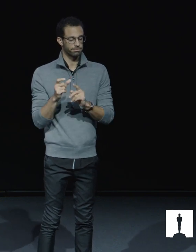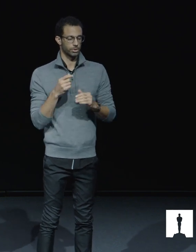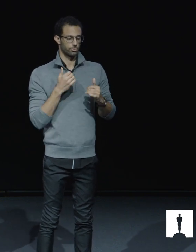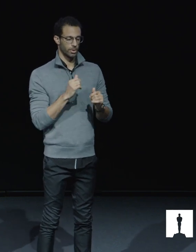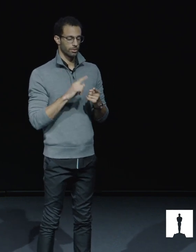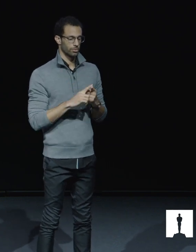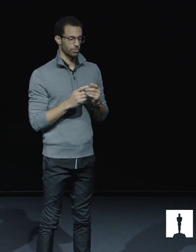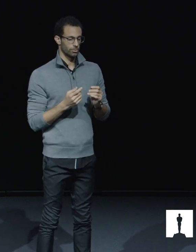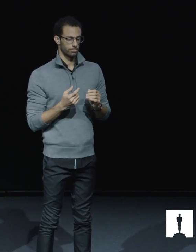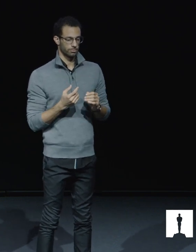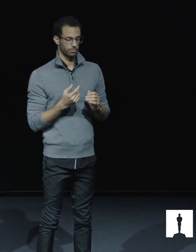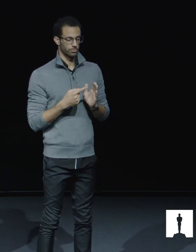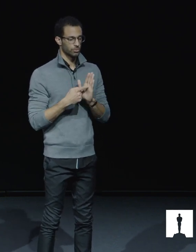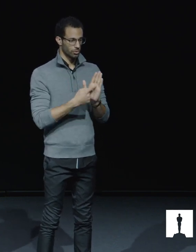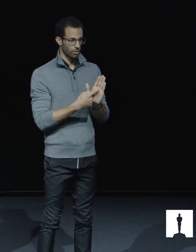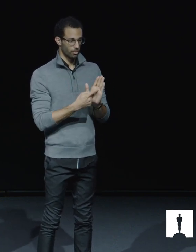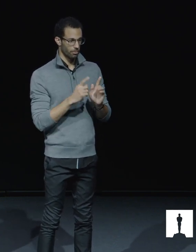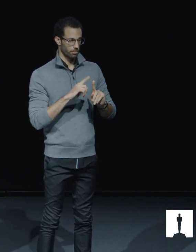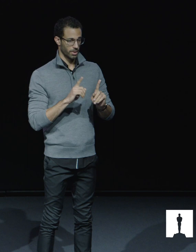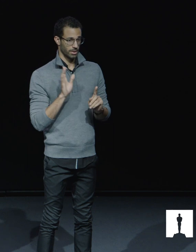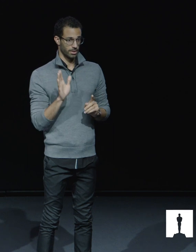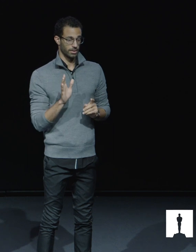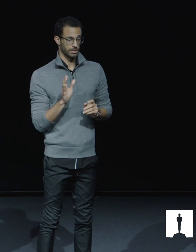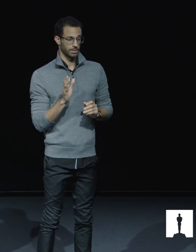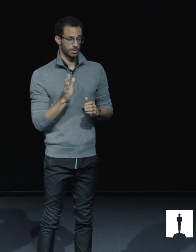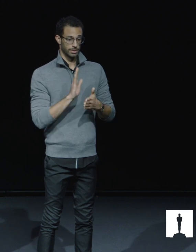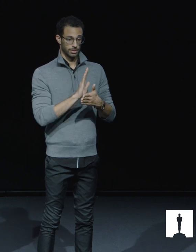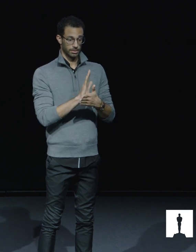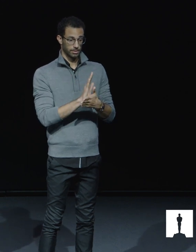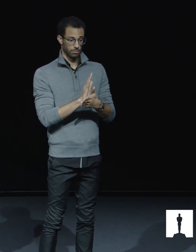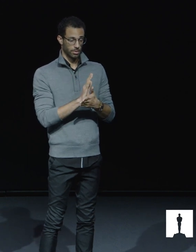his dispute with cinema bears out his demand for a more generative sense of 'what does